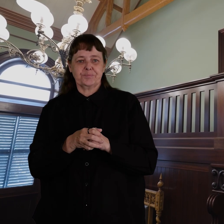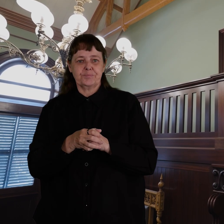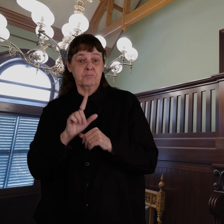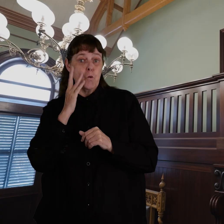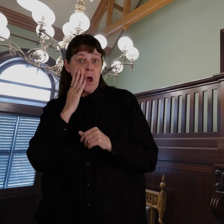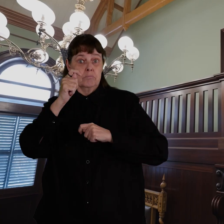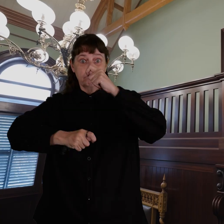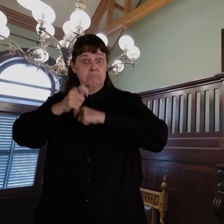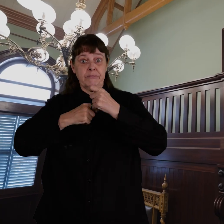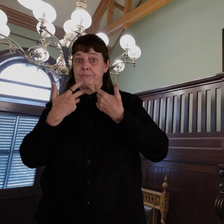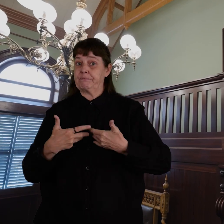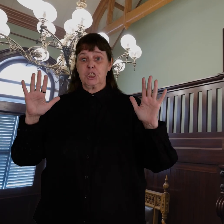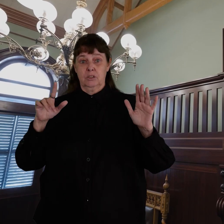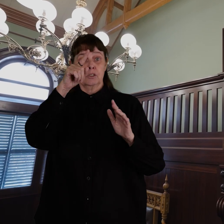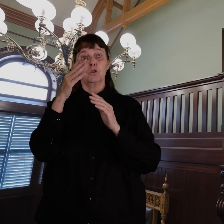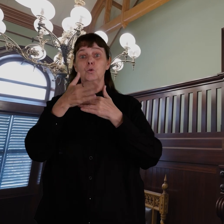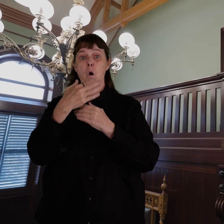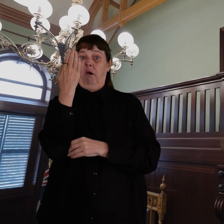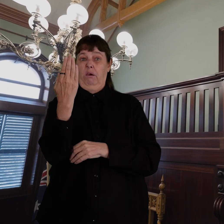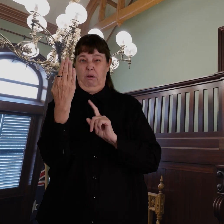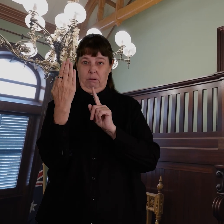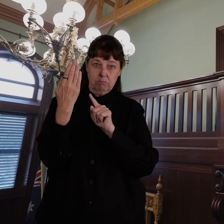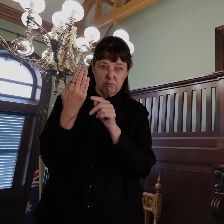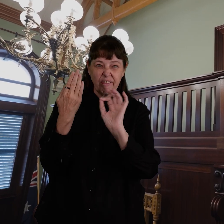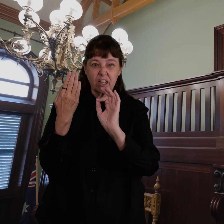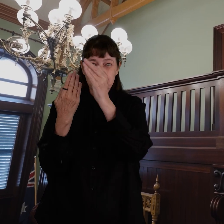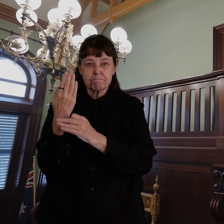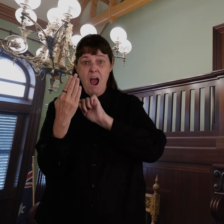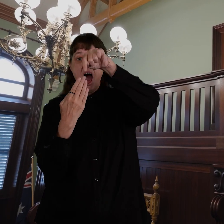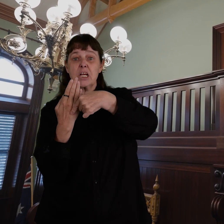actually goes to nowhere. When you're on the other side of that wall, you simply see a door